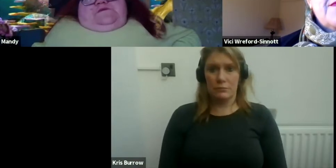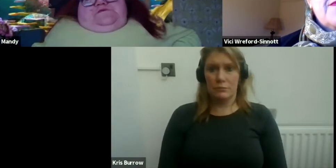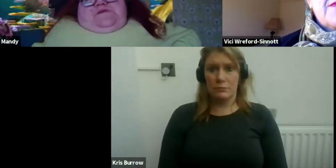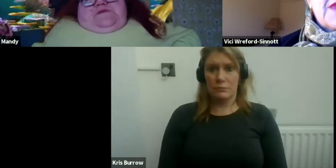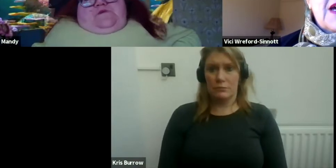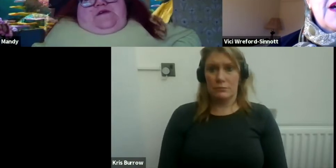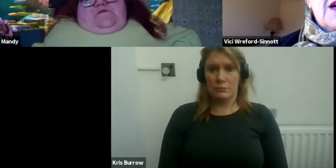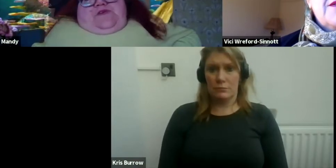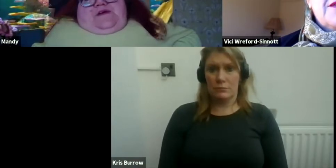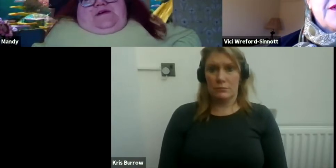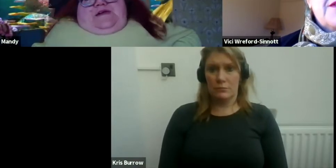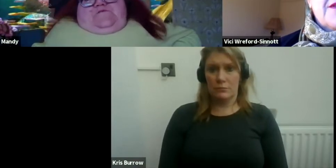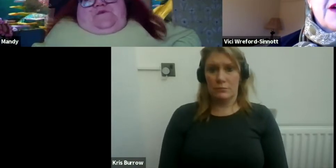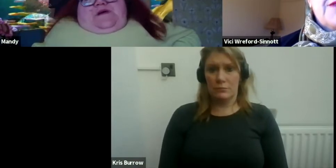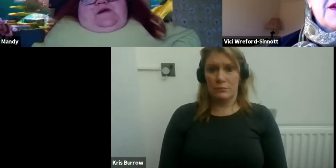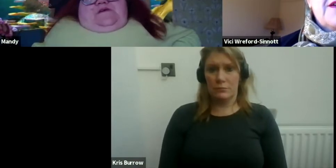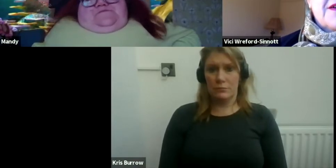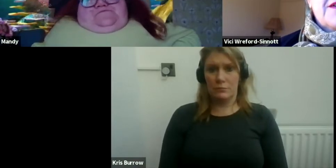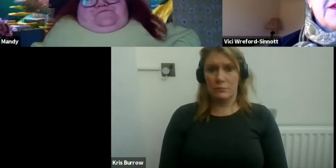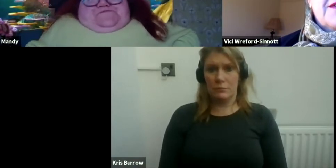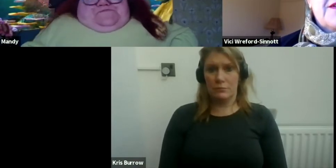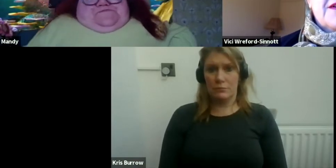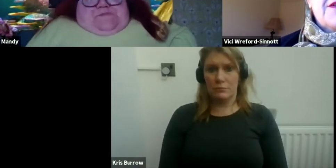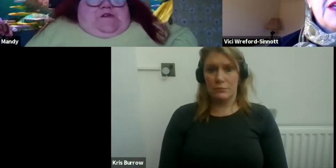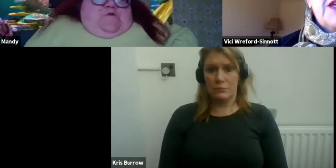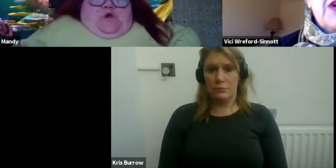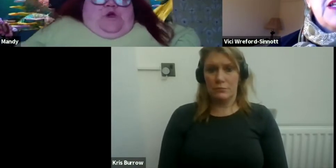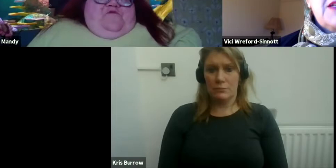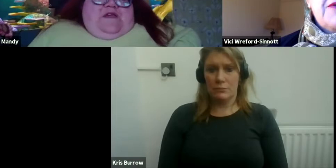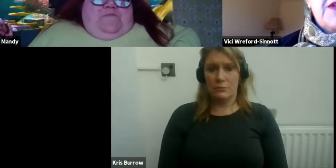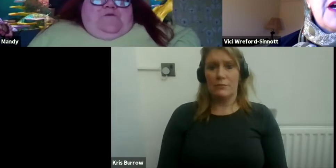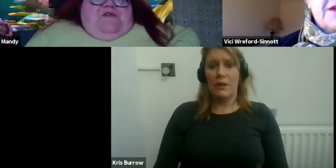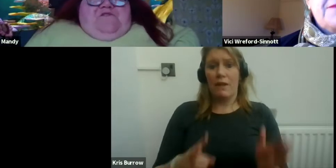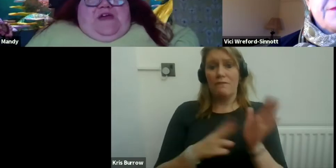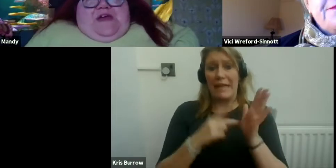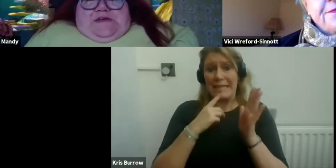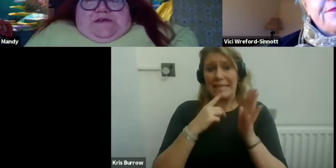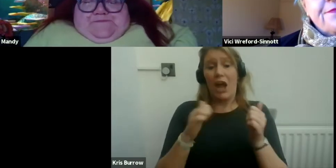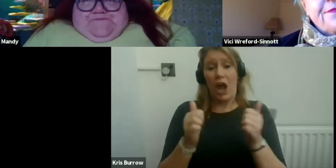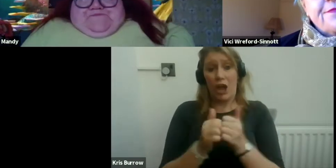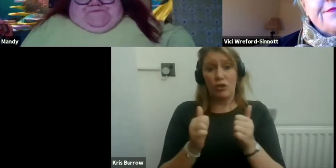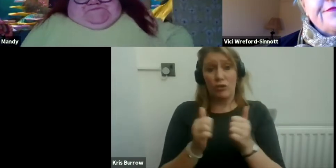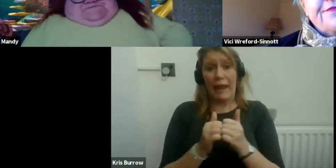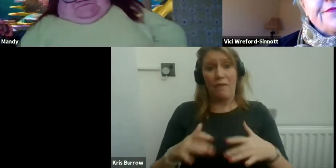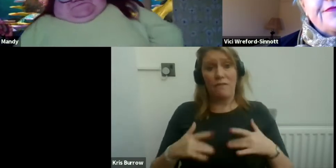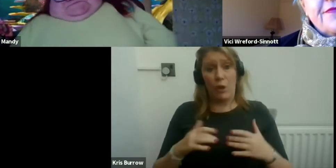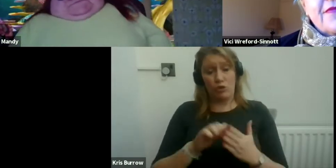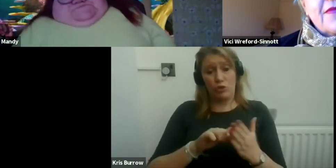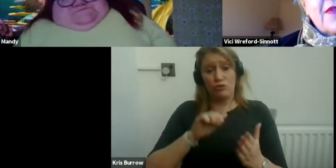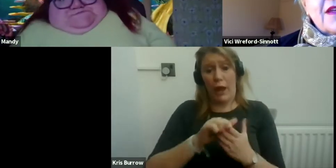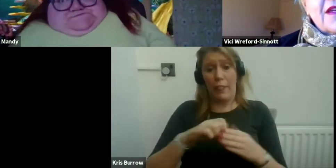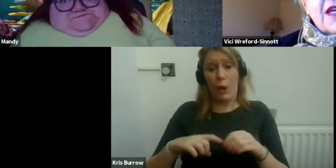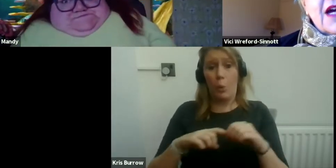Yeah. I think you are right about